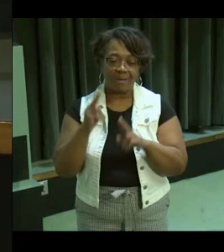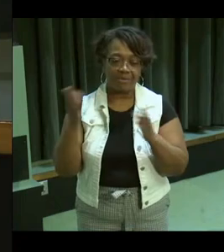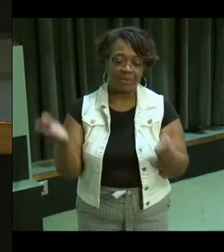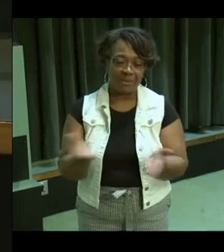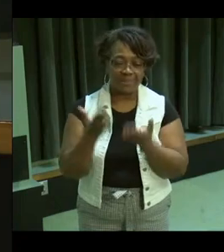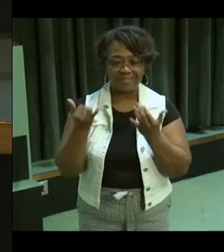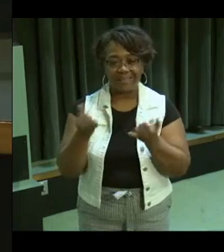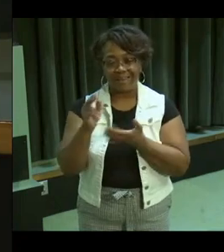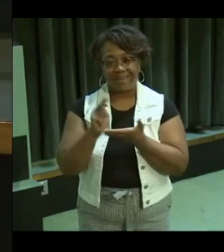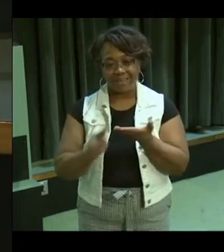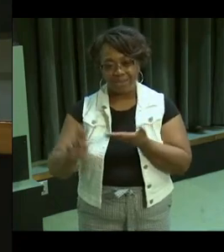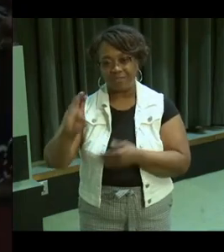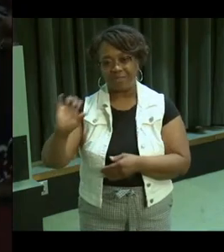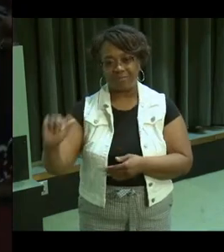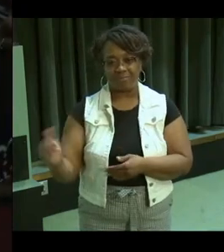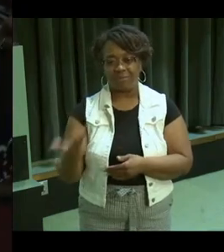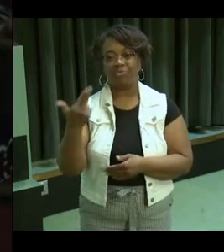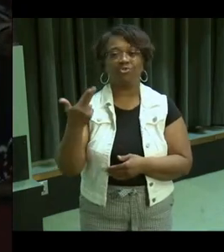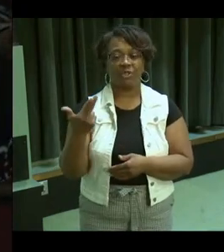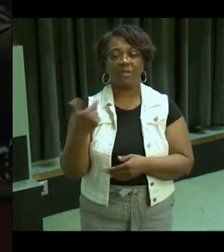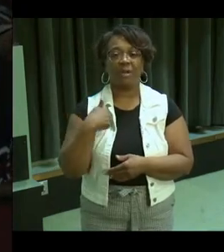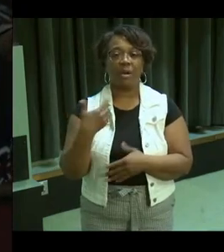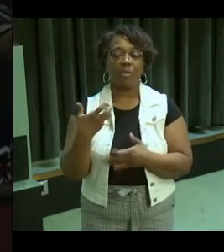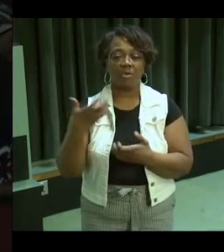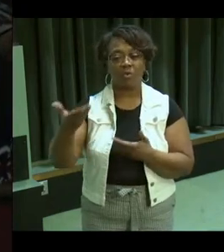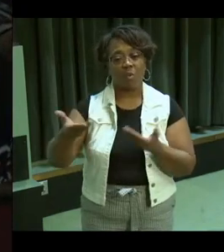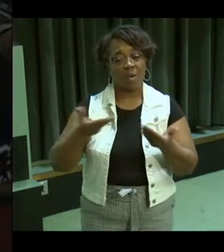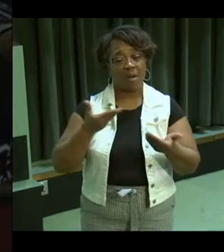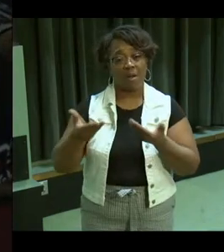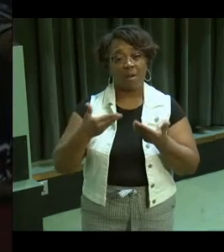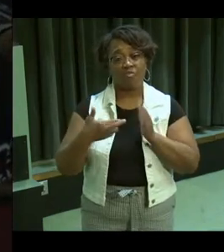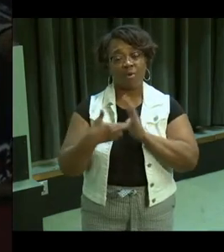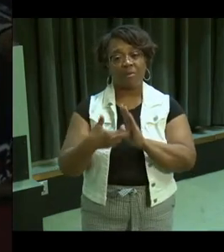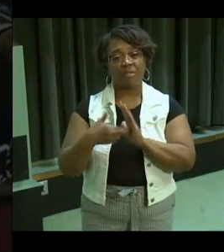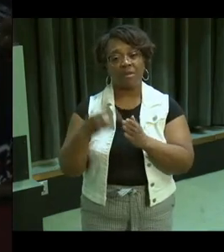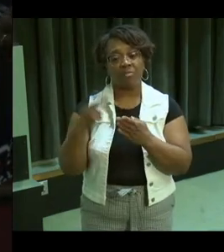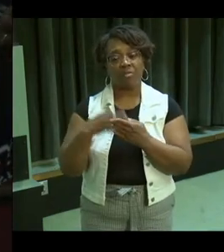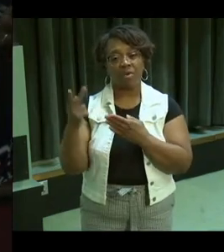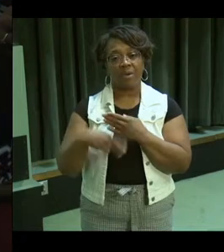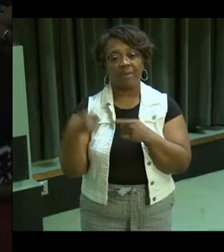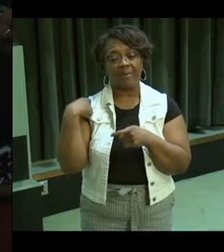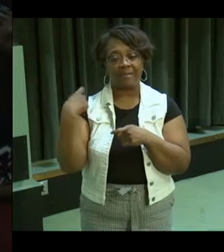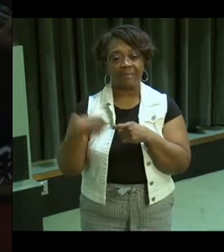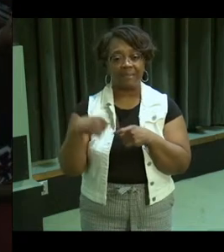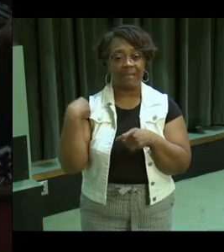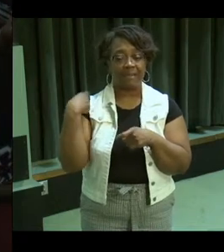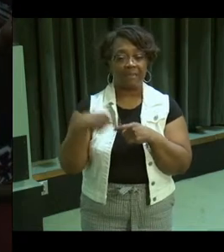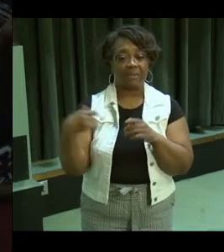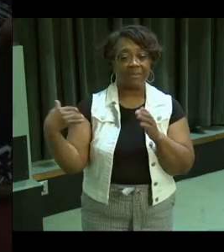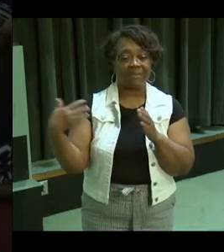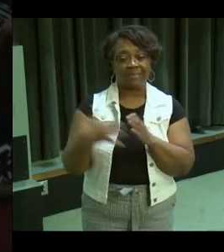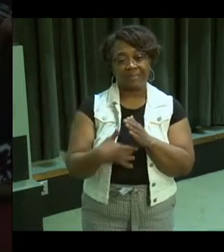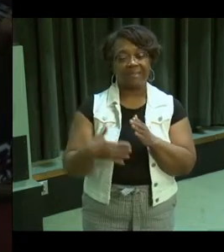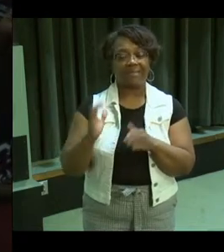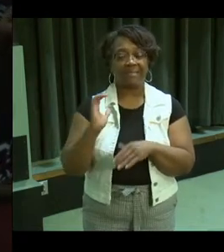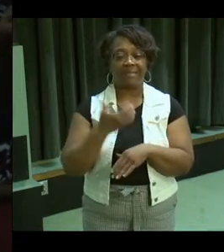have you here today at the University of Michigan, and I want to welcome you on behalf of